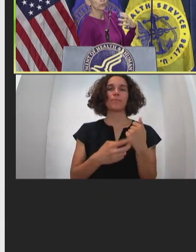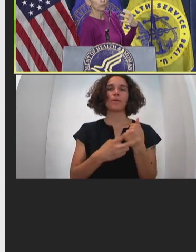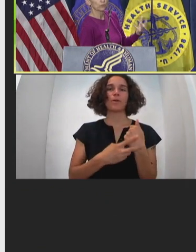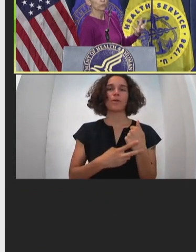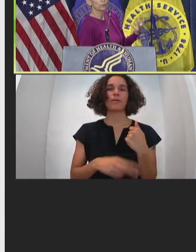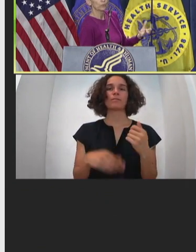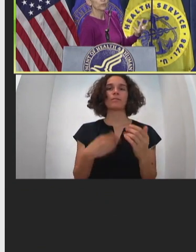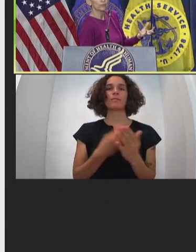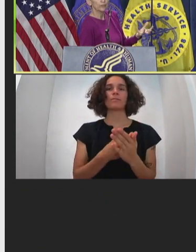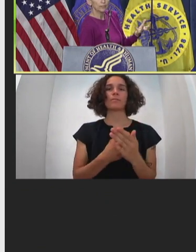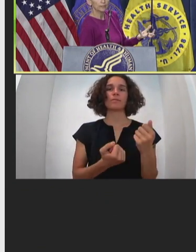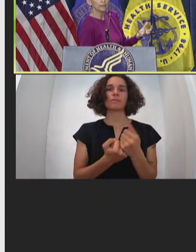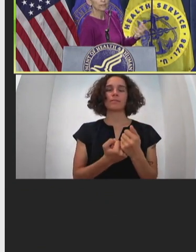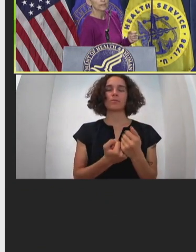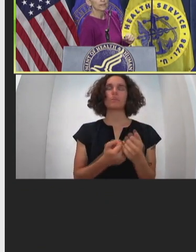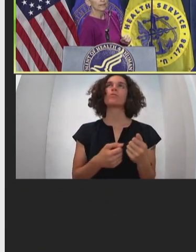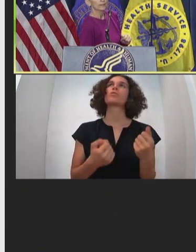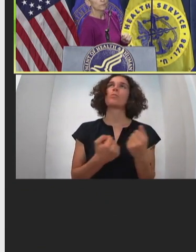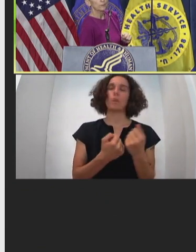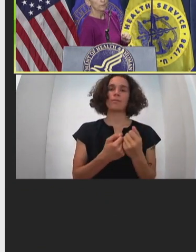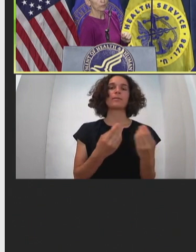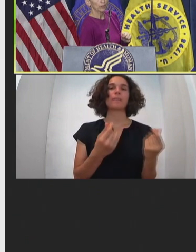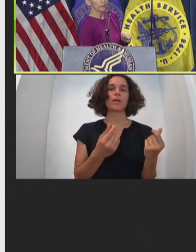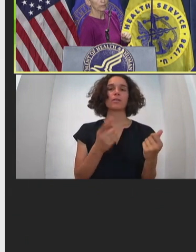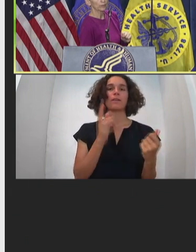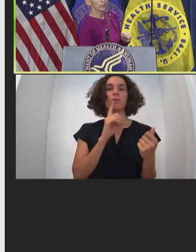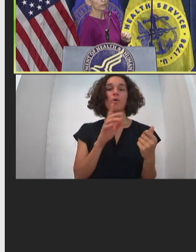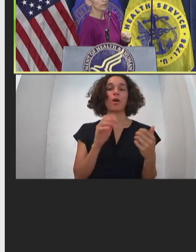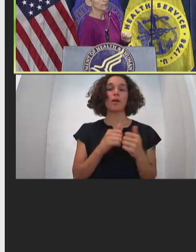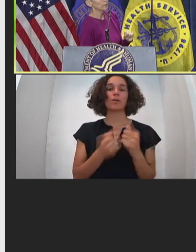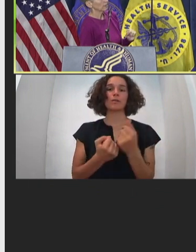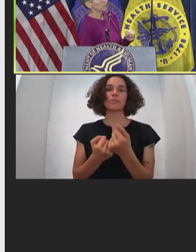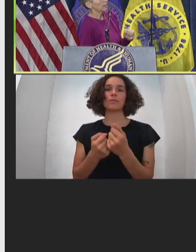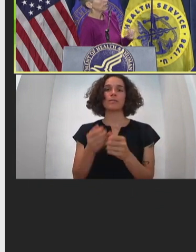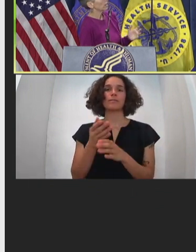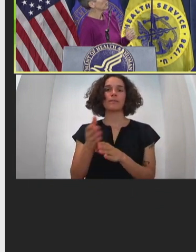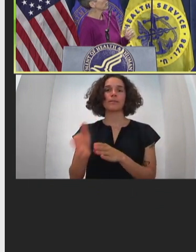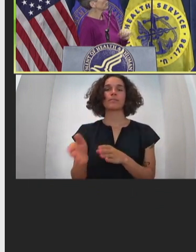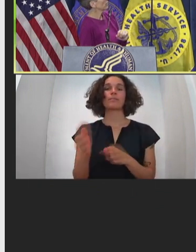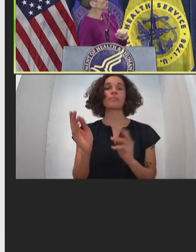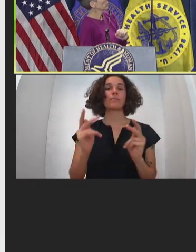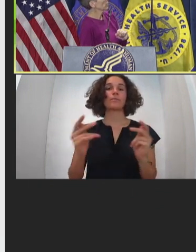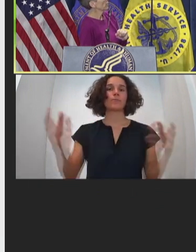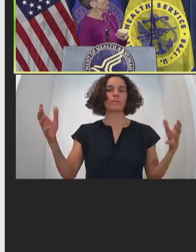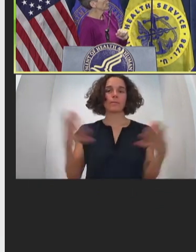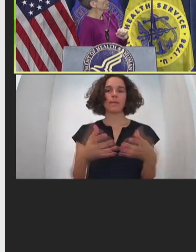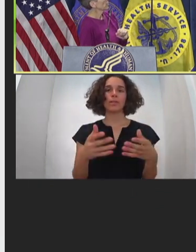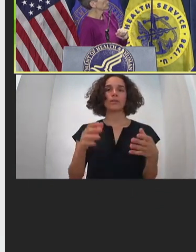just to support this field, as people are coming together as evaluators of this work. So,